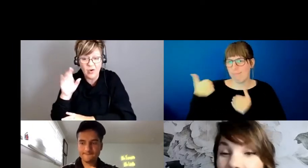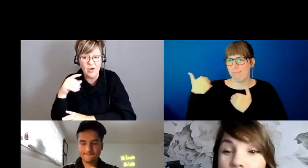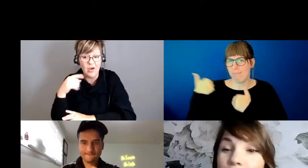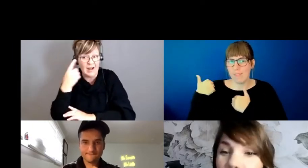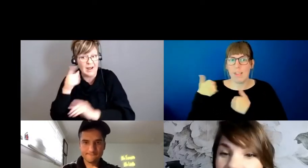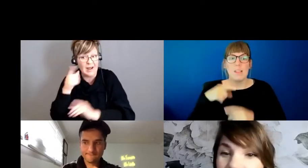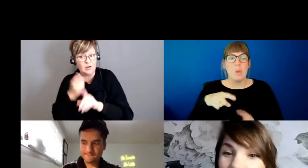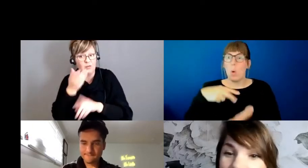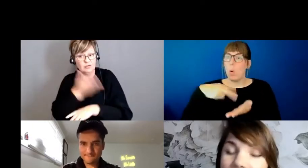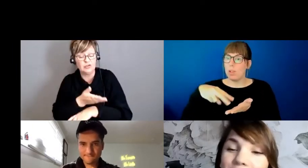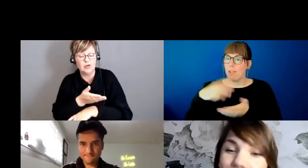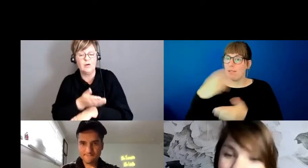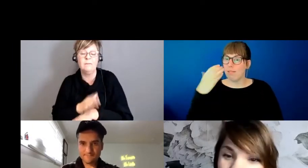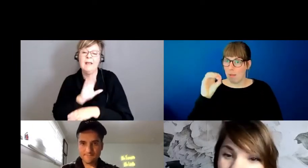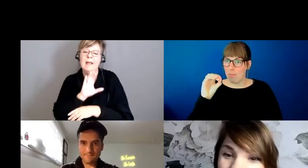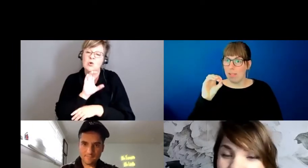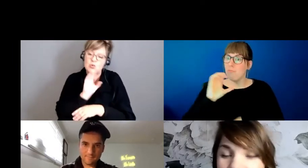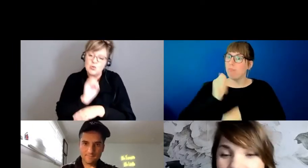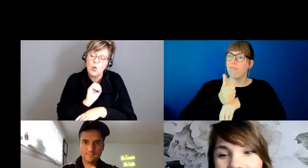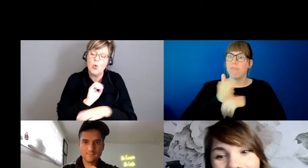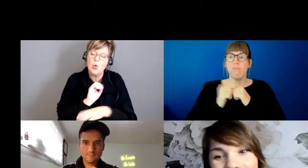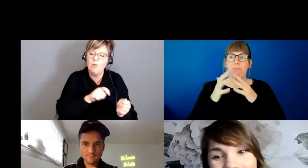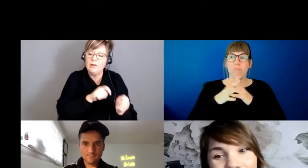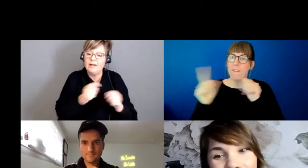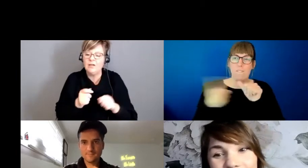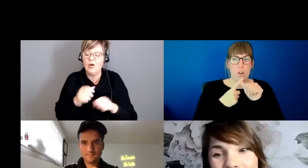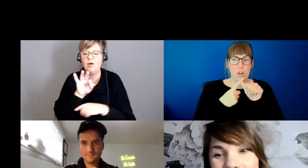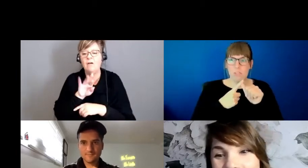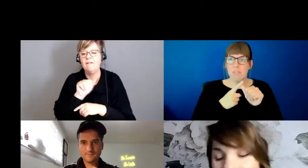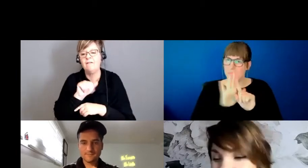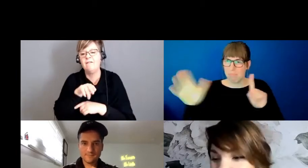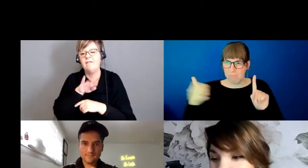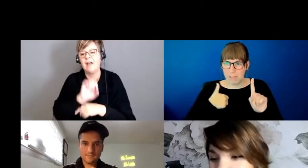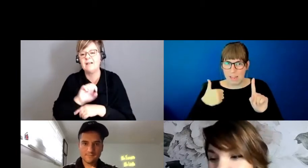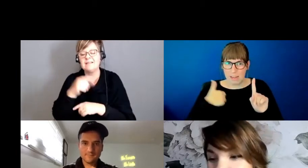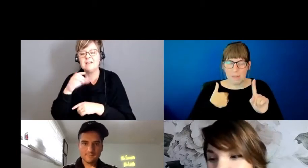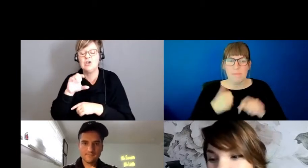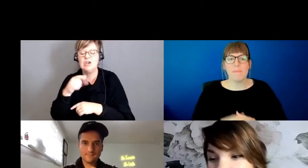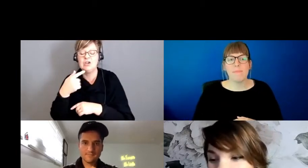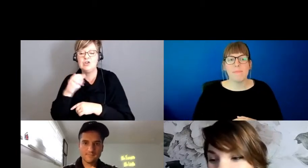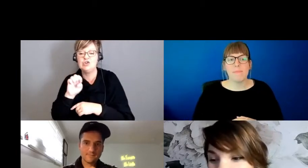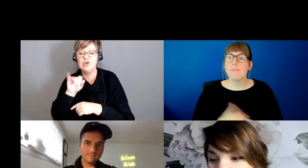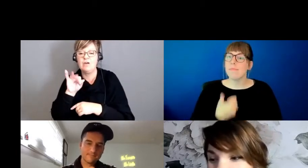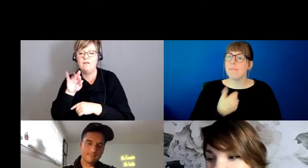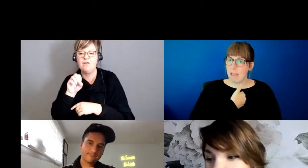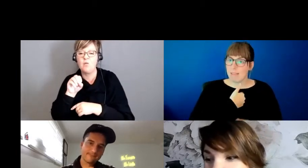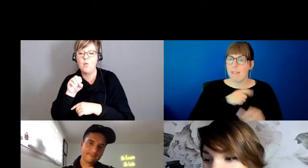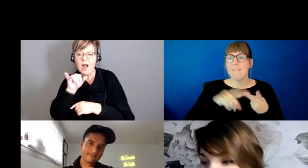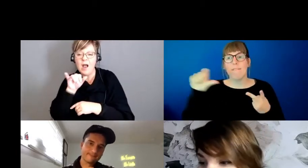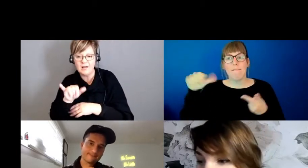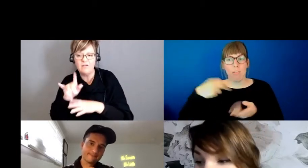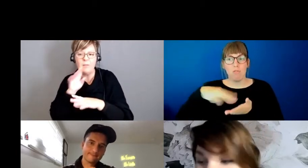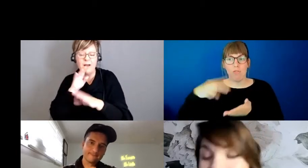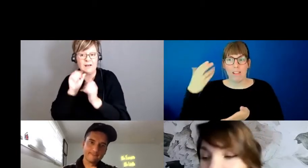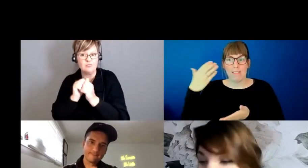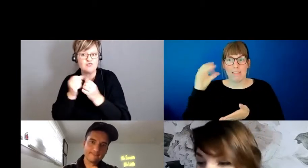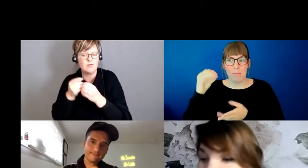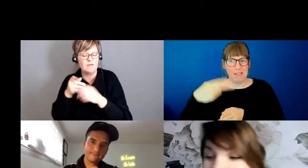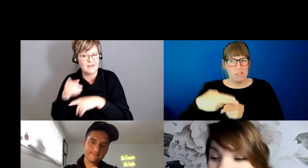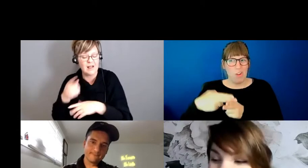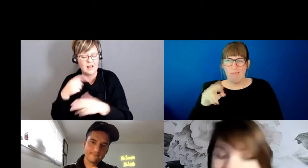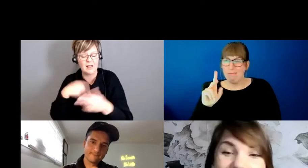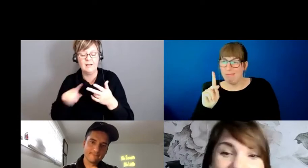COMPANY OF THAT TYPE IN CANADA, CO-FOUNDED WITH ANOTHER DANCE COMPANY, CRUSH IS THE NAME.